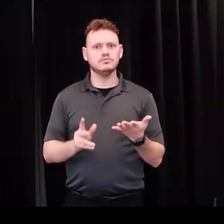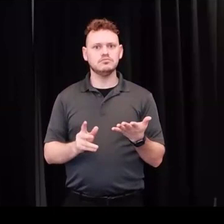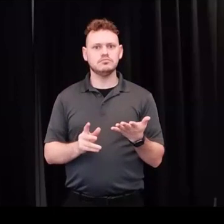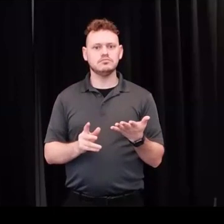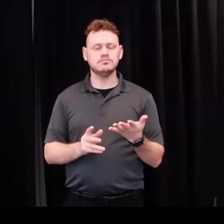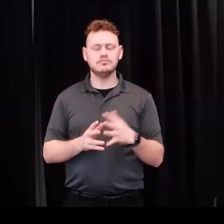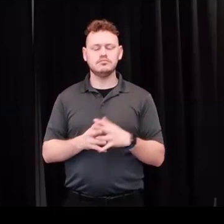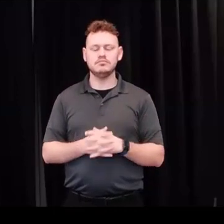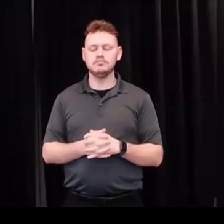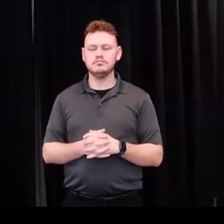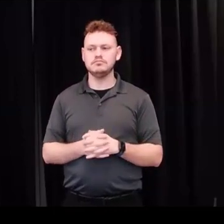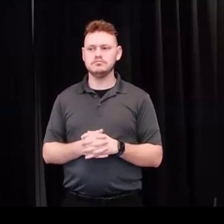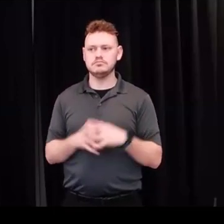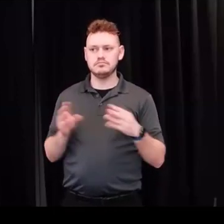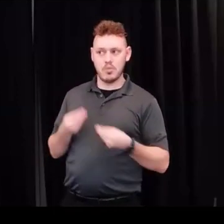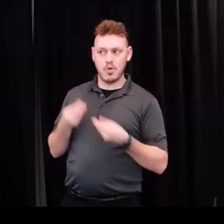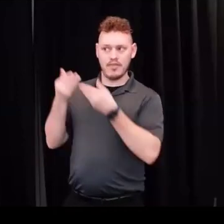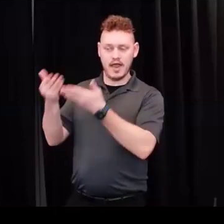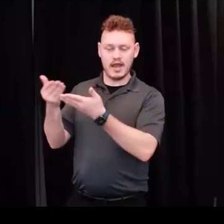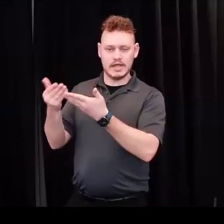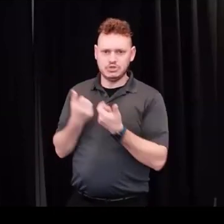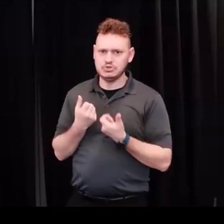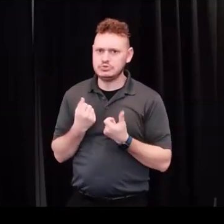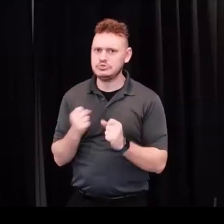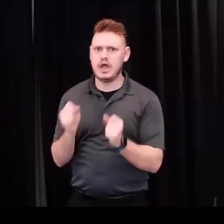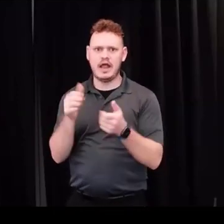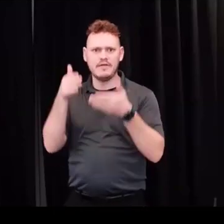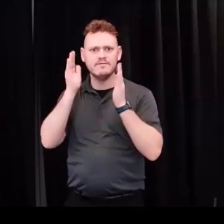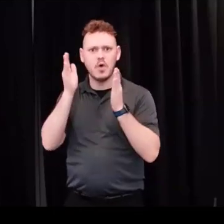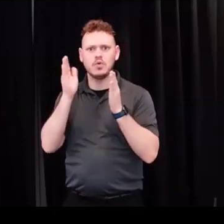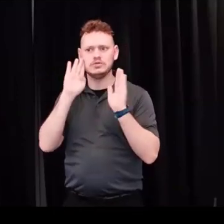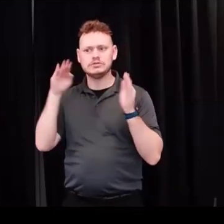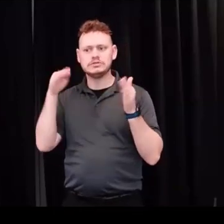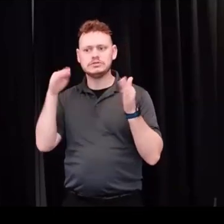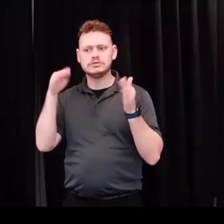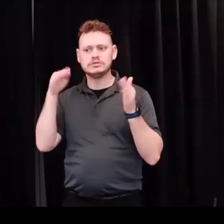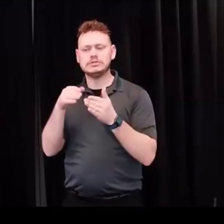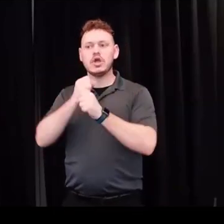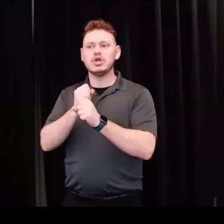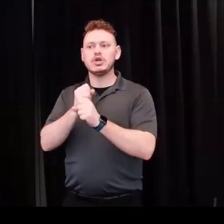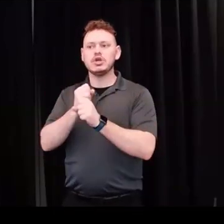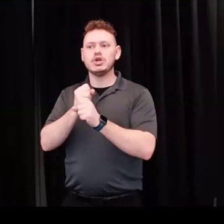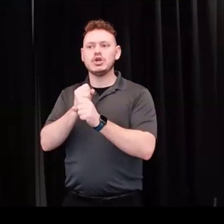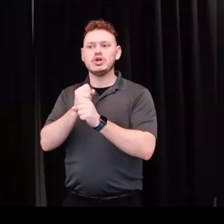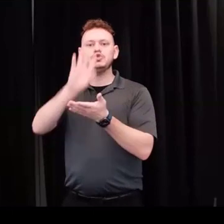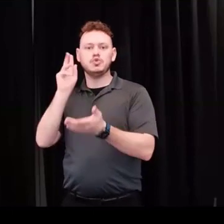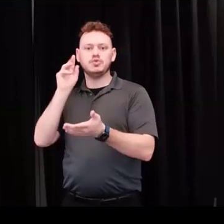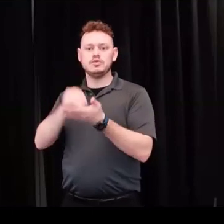we brought that in and really tried to focus on creating this student first environment,